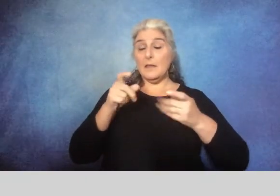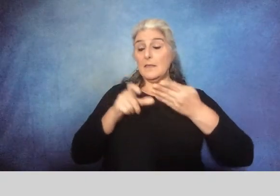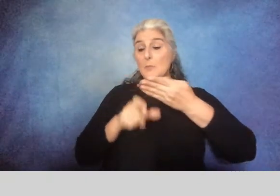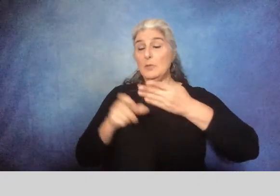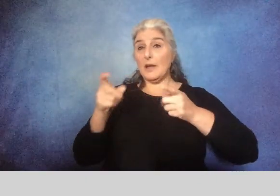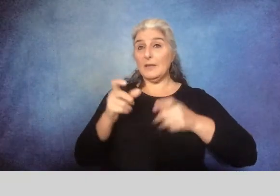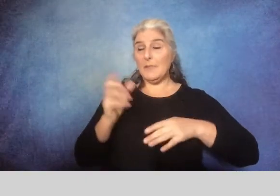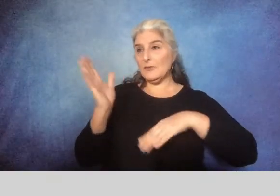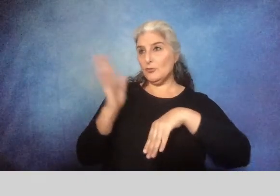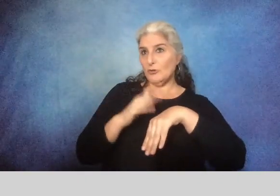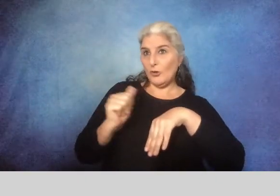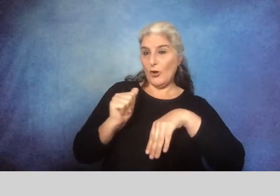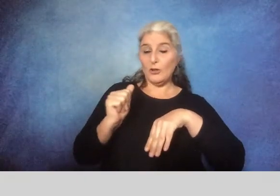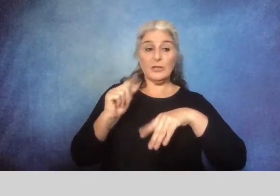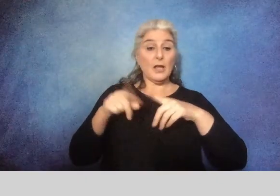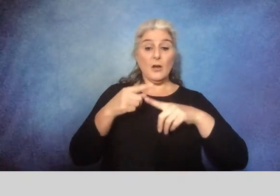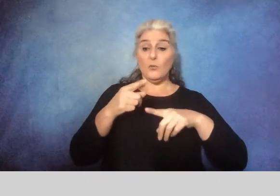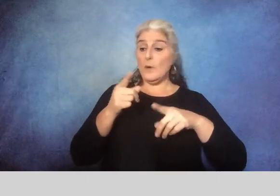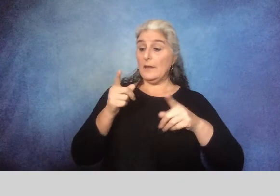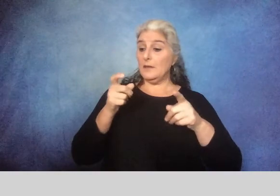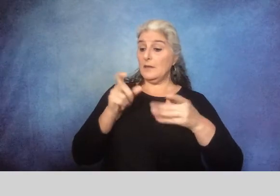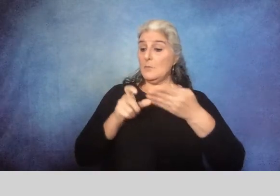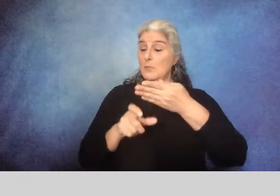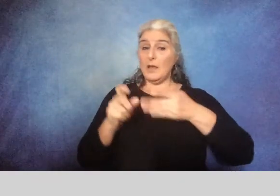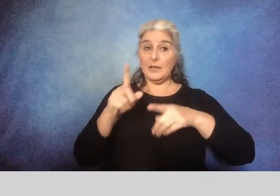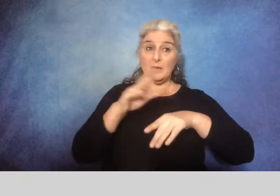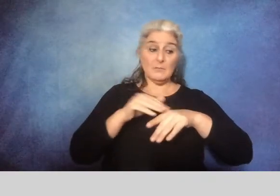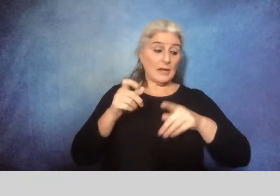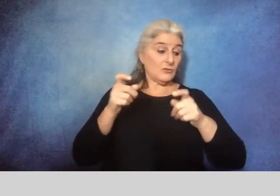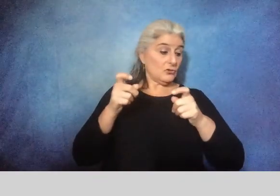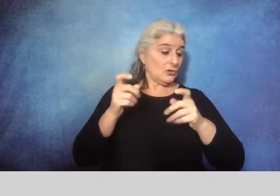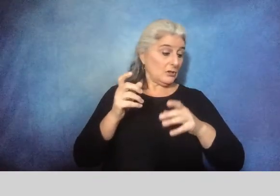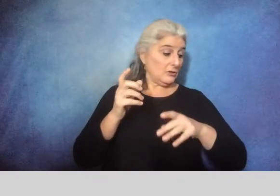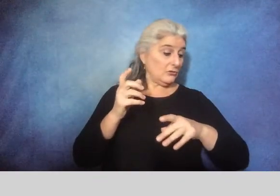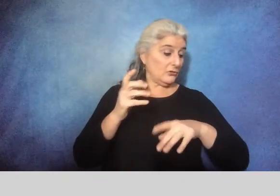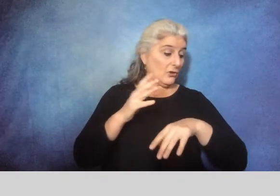And then while, when the plugin manager gets called the plugin manager does certain kind of setup.